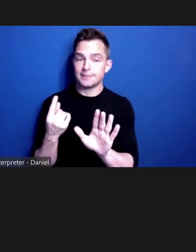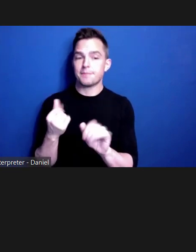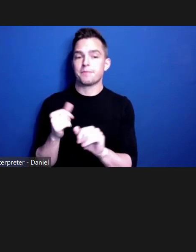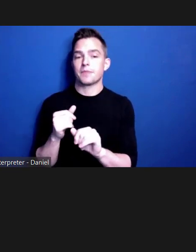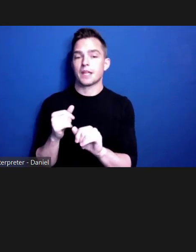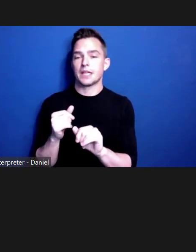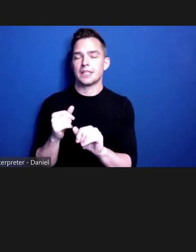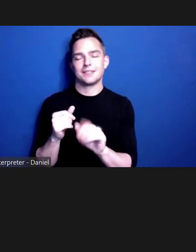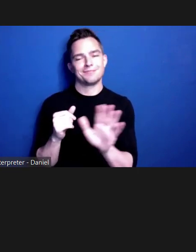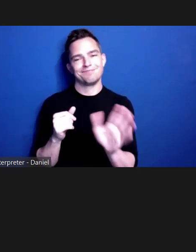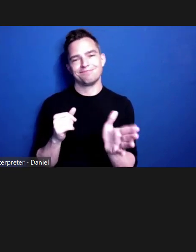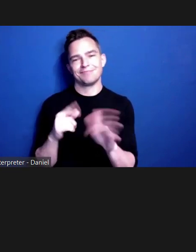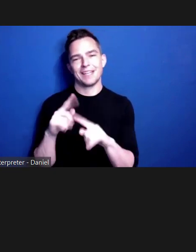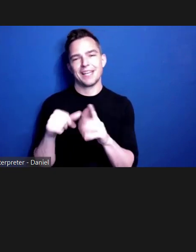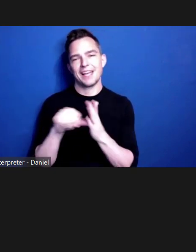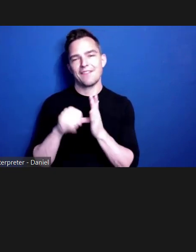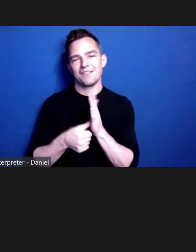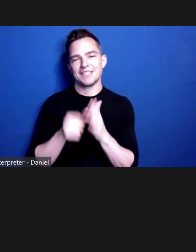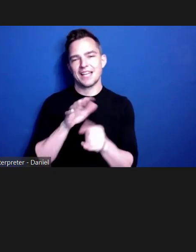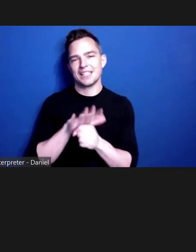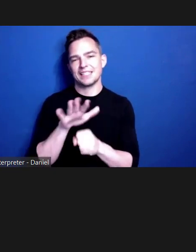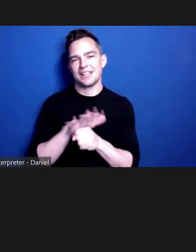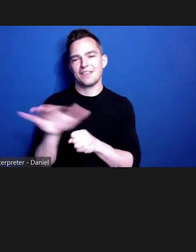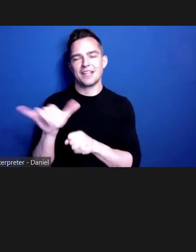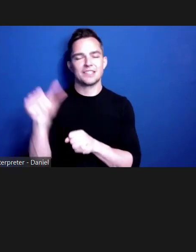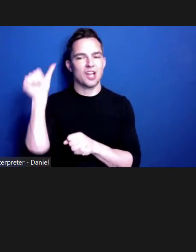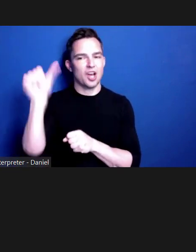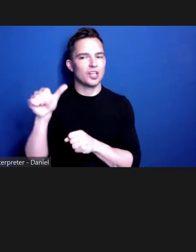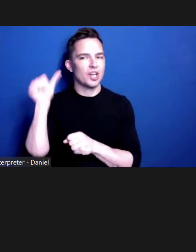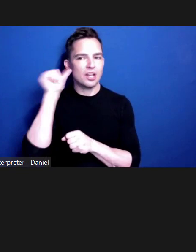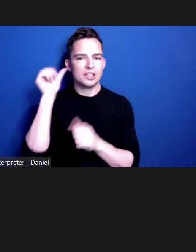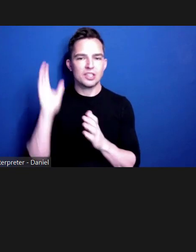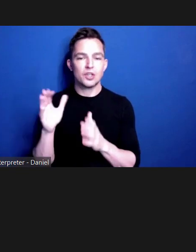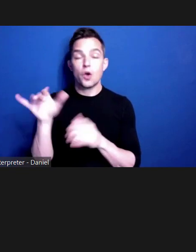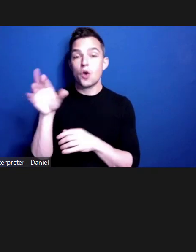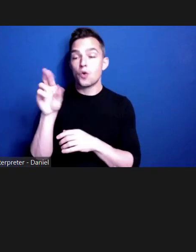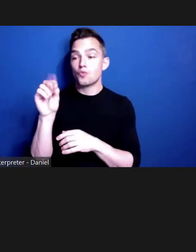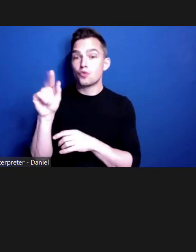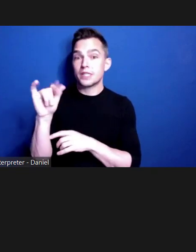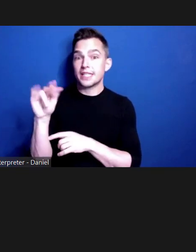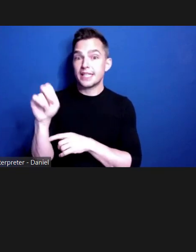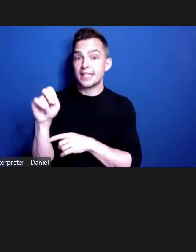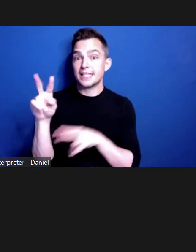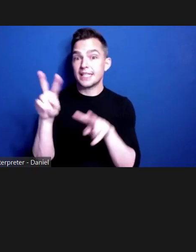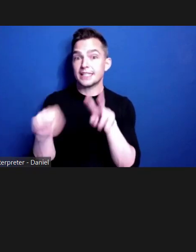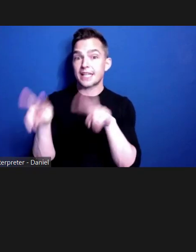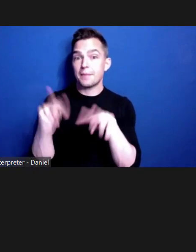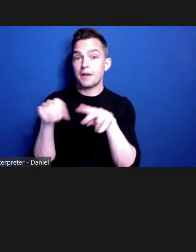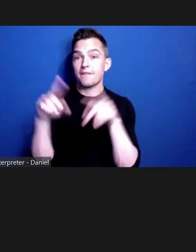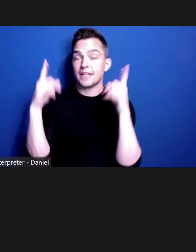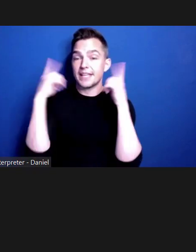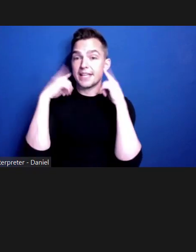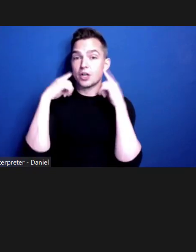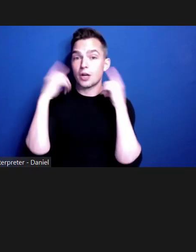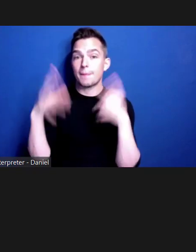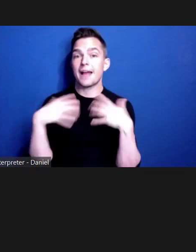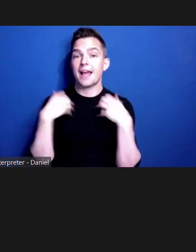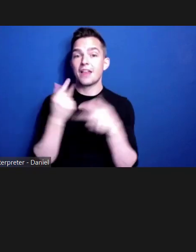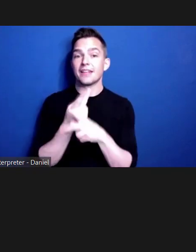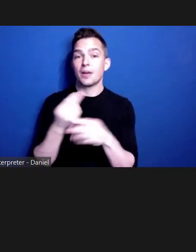provider did perform a hearing screening. Routine examinations of ears by health care providers should not be